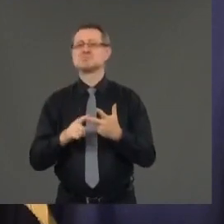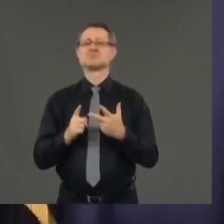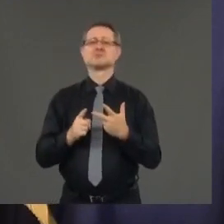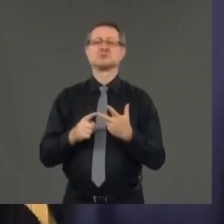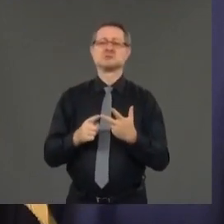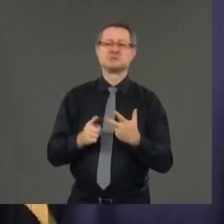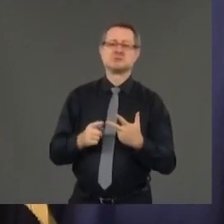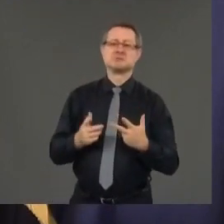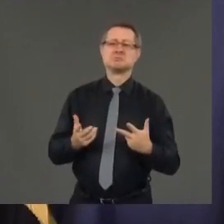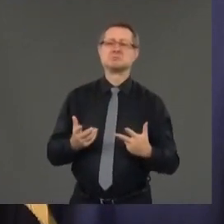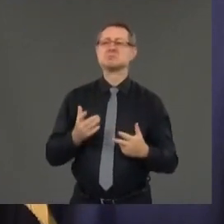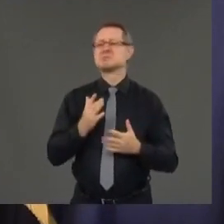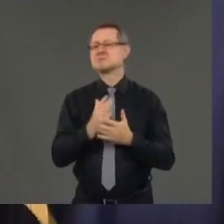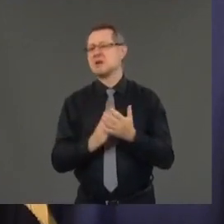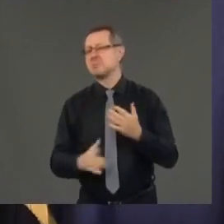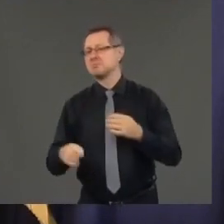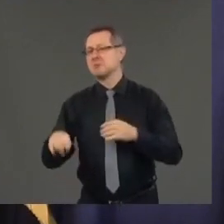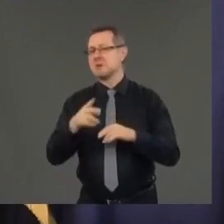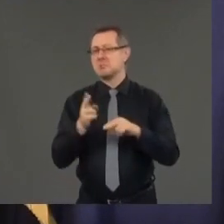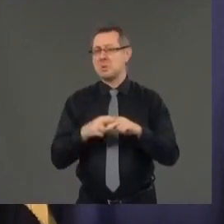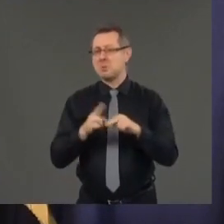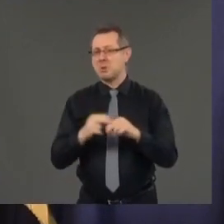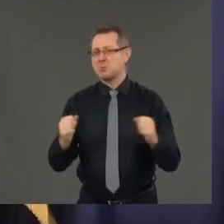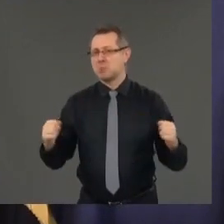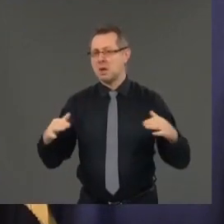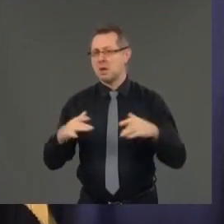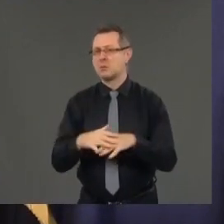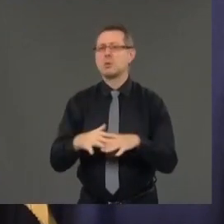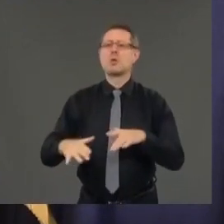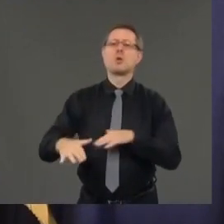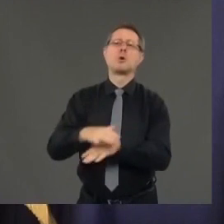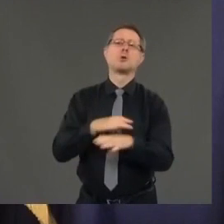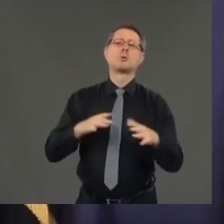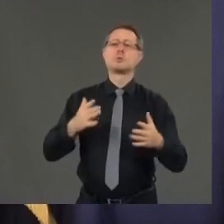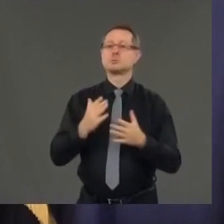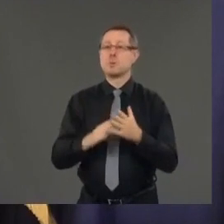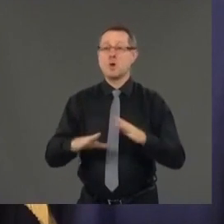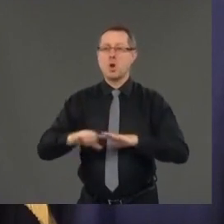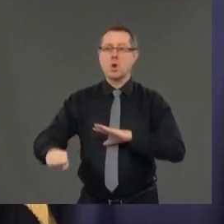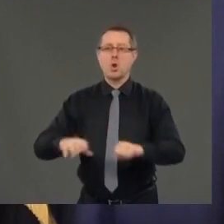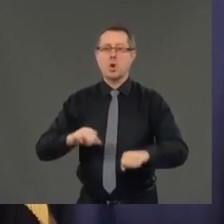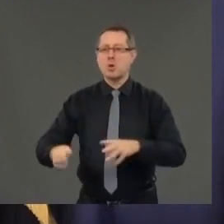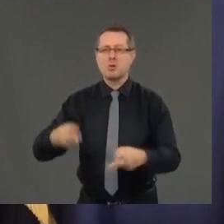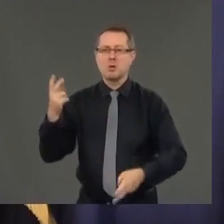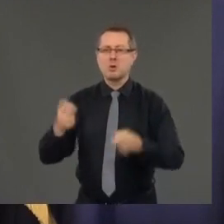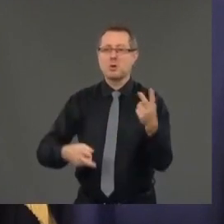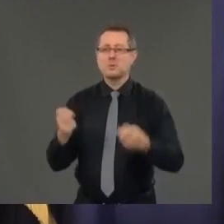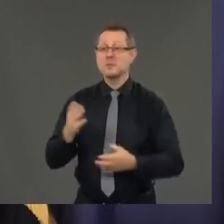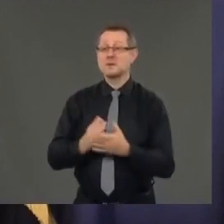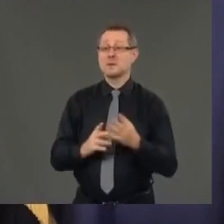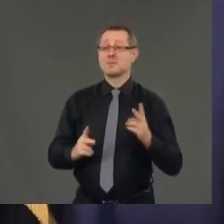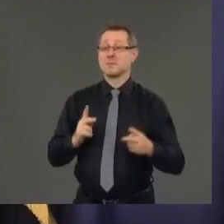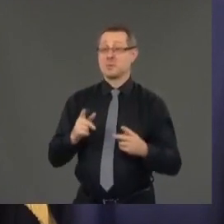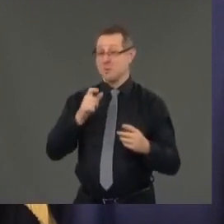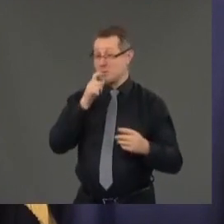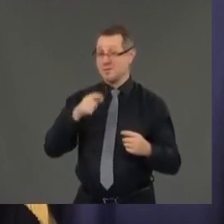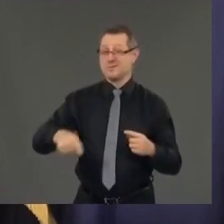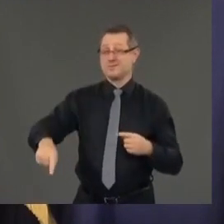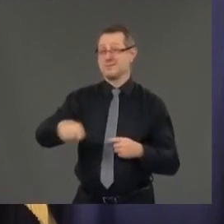THAT'S HAPPENING EVERYWHERE. WE KNOW YOU ALSO HAVE, HAPPENING AT THE SAME TIME, AN INCREASE IN CRIME.